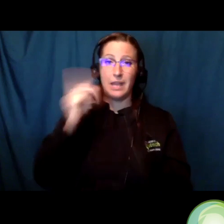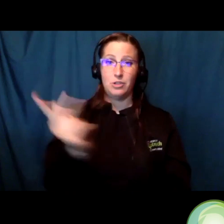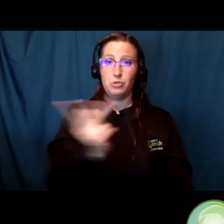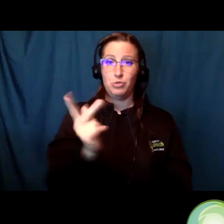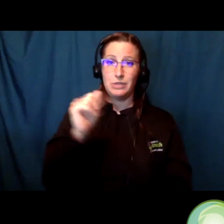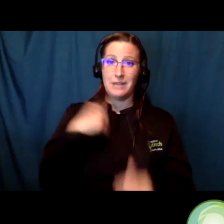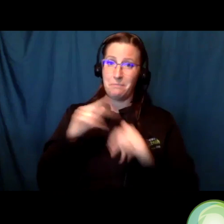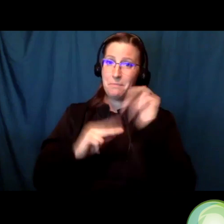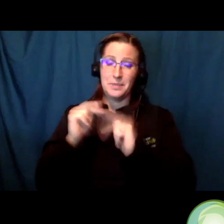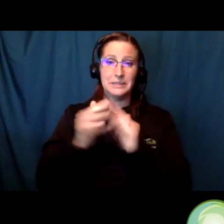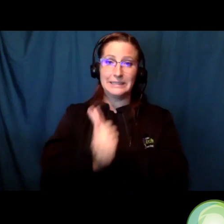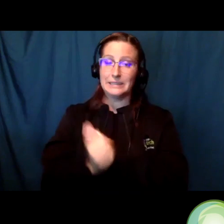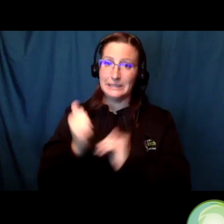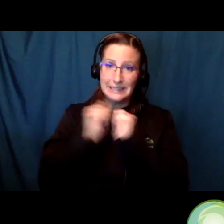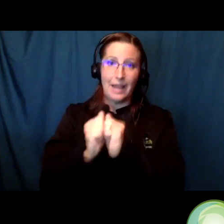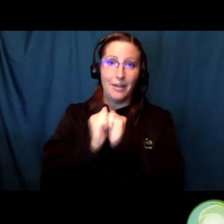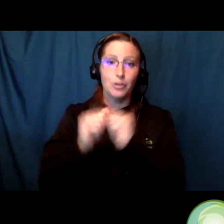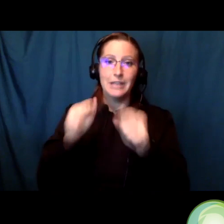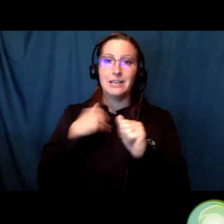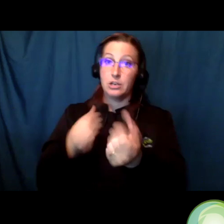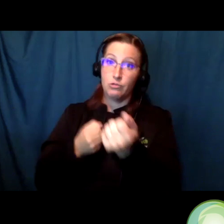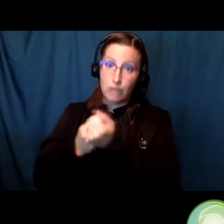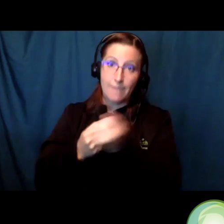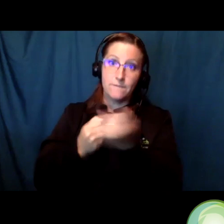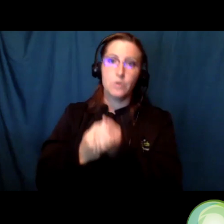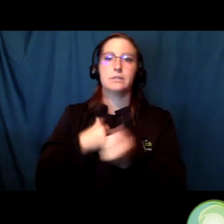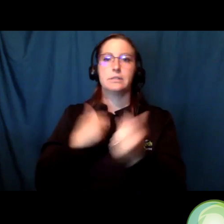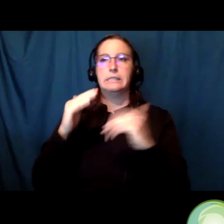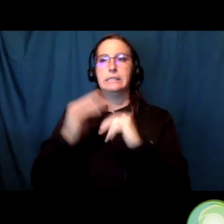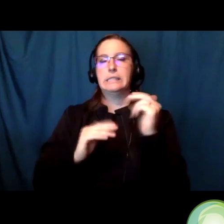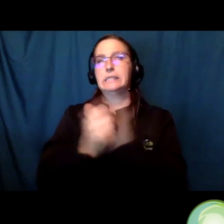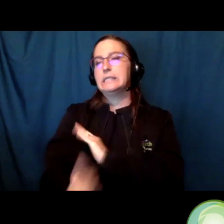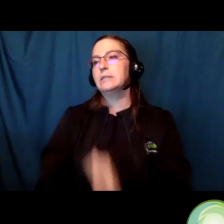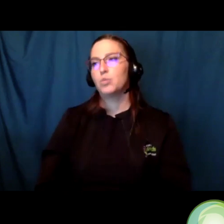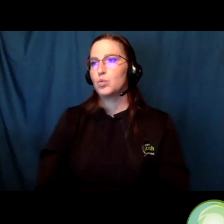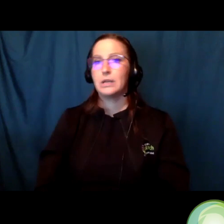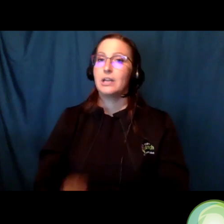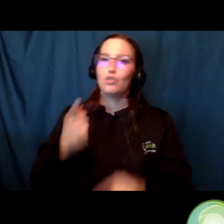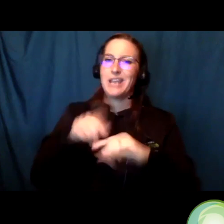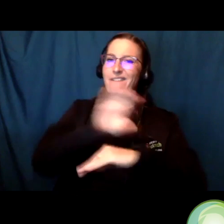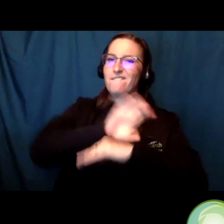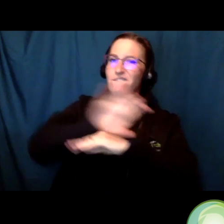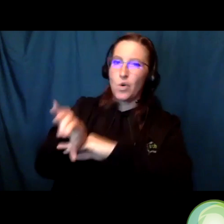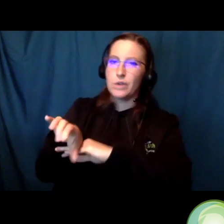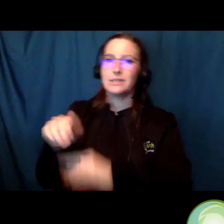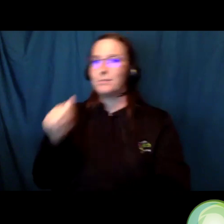skills and to reinforce those skills. So I there's no way you can force a private person to work with you